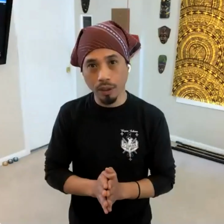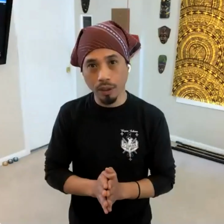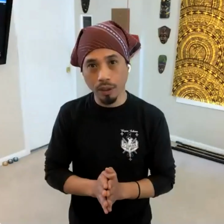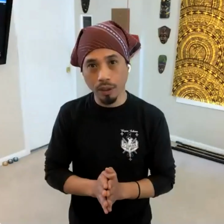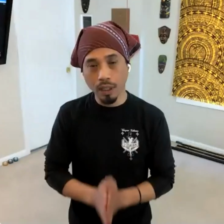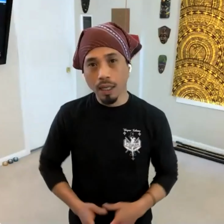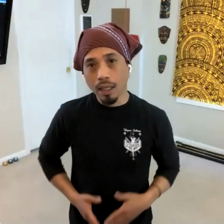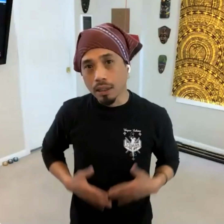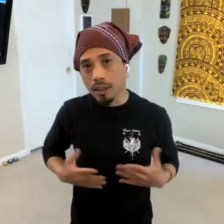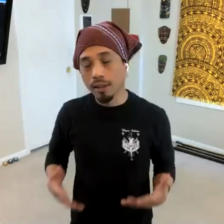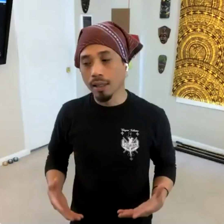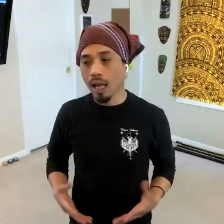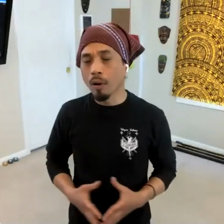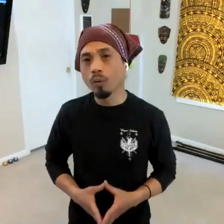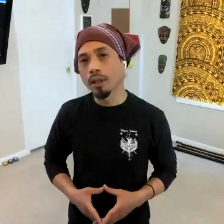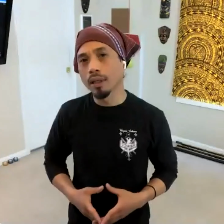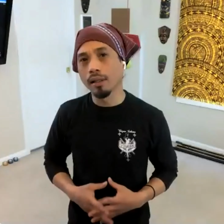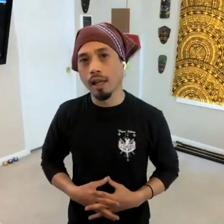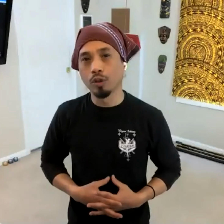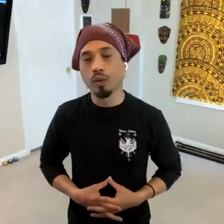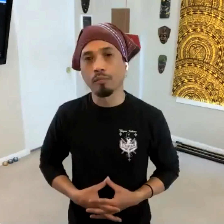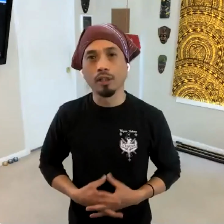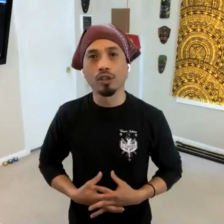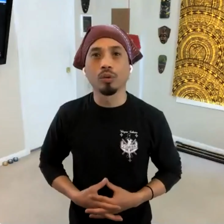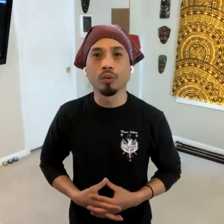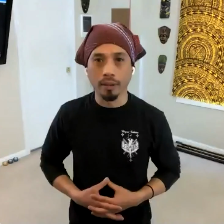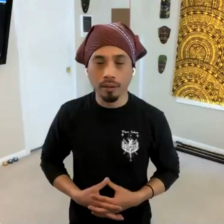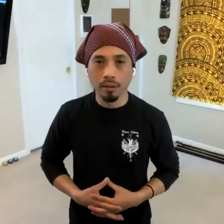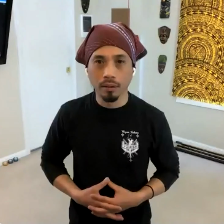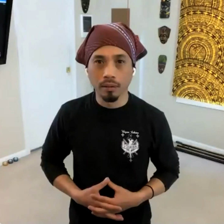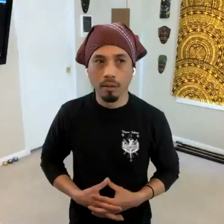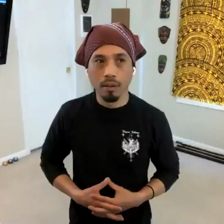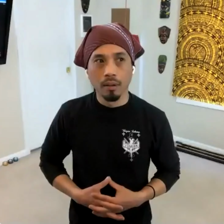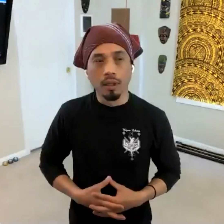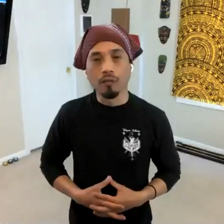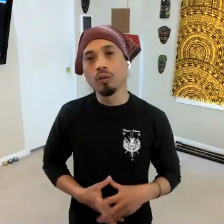CAN TEACH ME. SHE SAYS I'M ONLY GOING TO